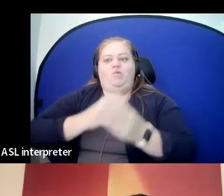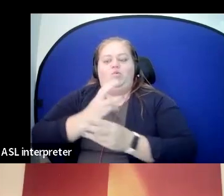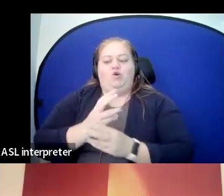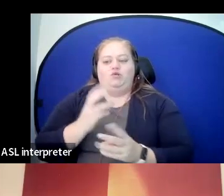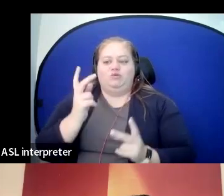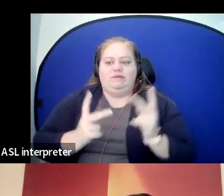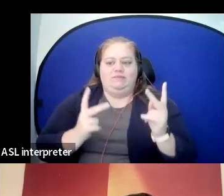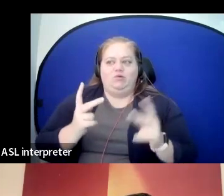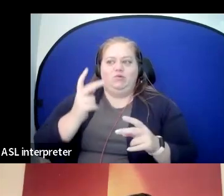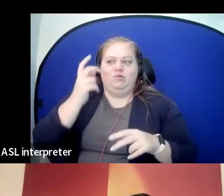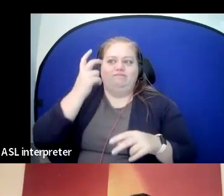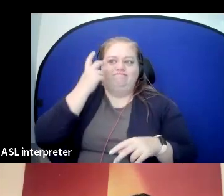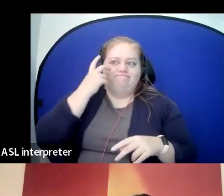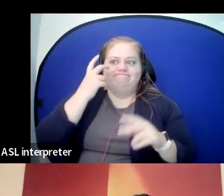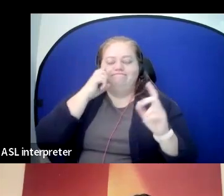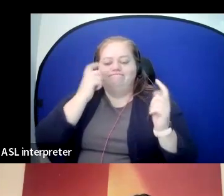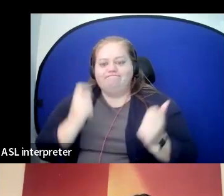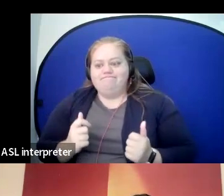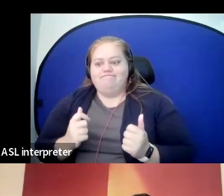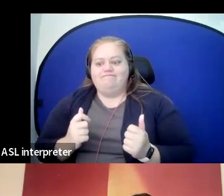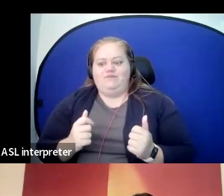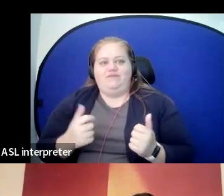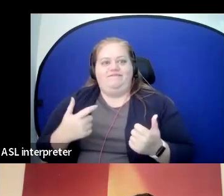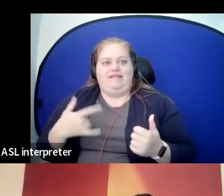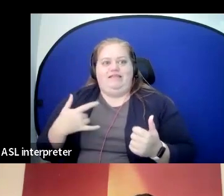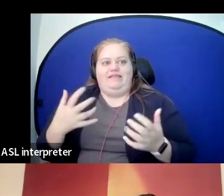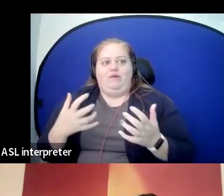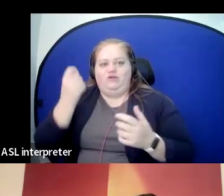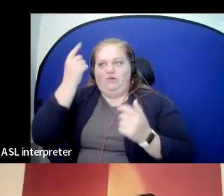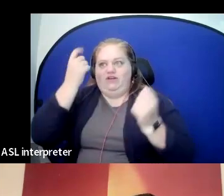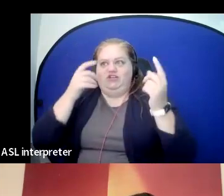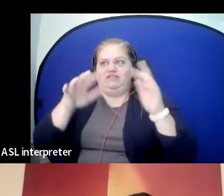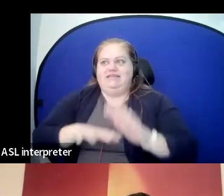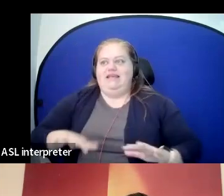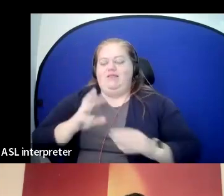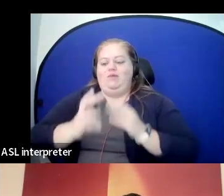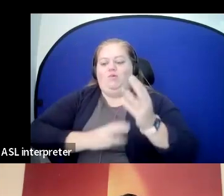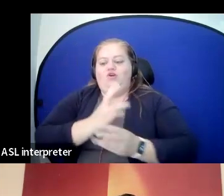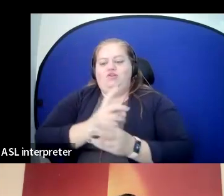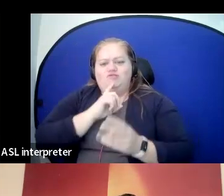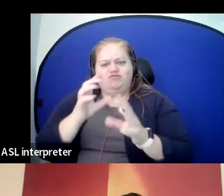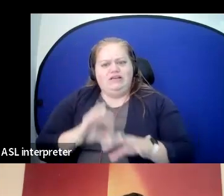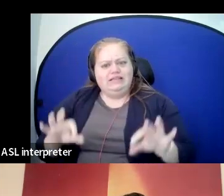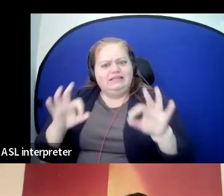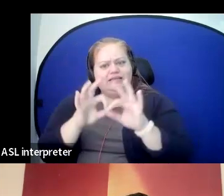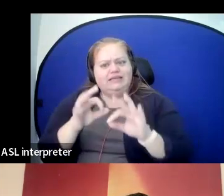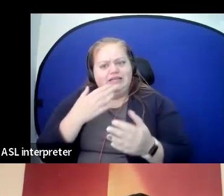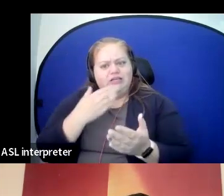who are trying to make sense of the world around them. It's a critically use case and works really well.